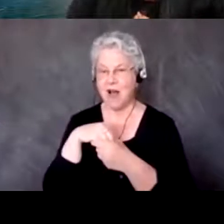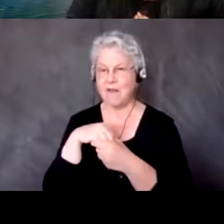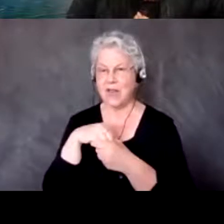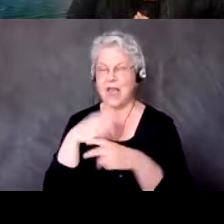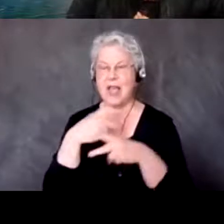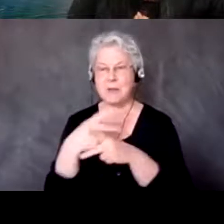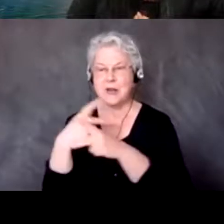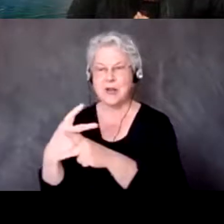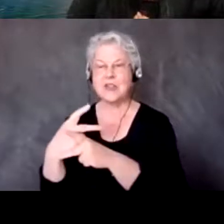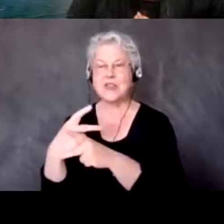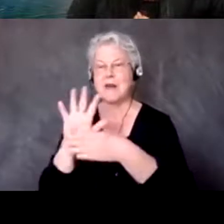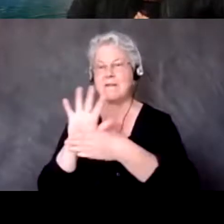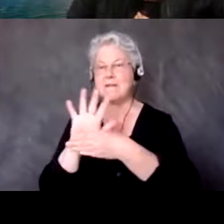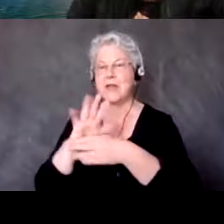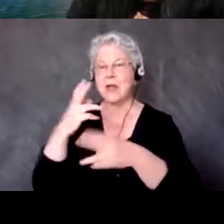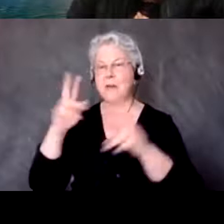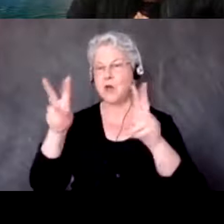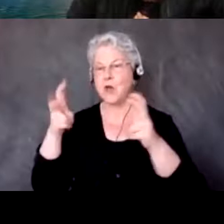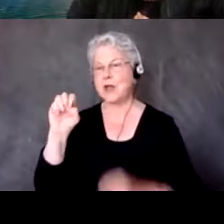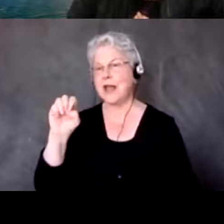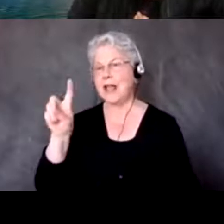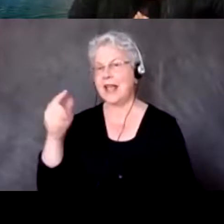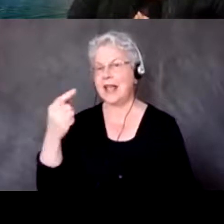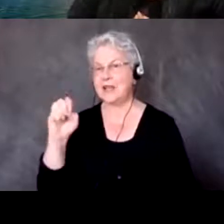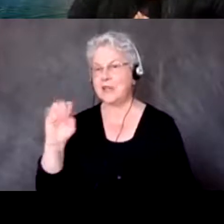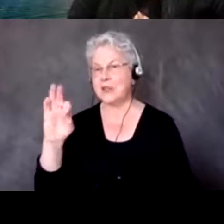of a film called “Edge of the Knife”, which came from our comprehensive community plan.